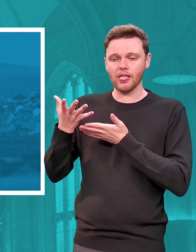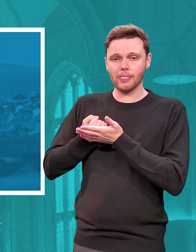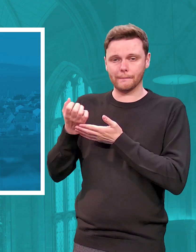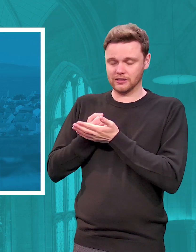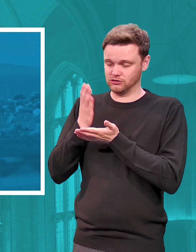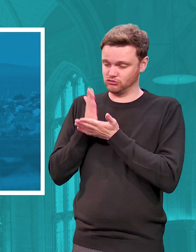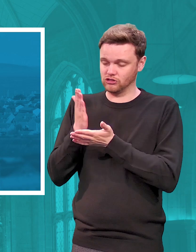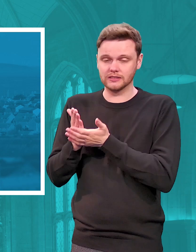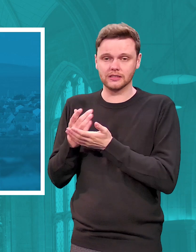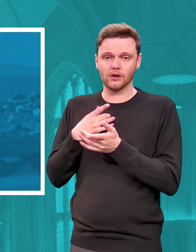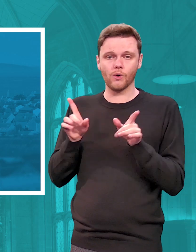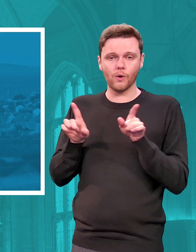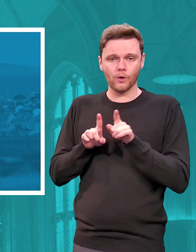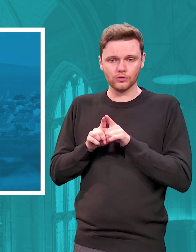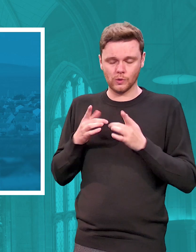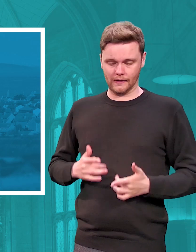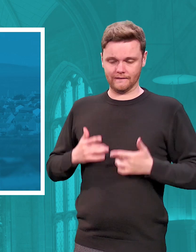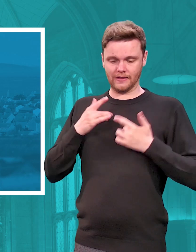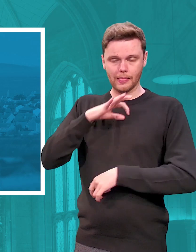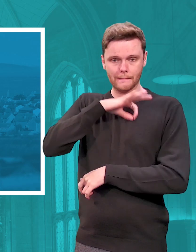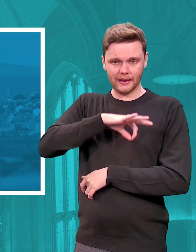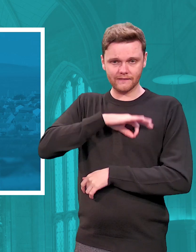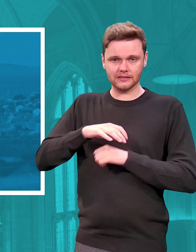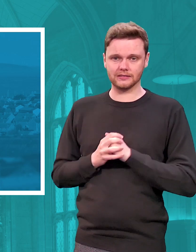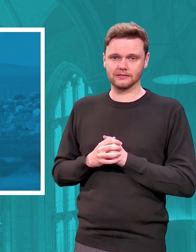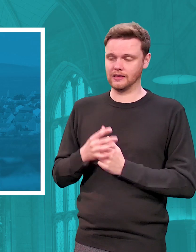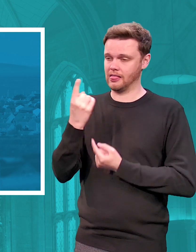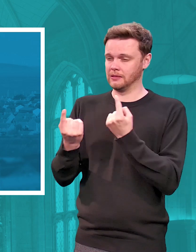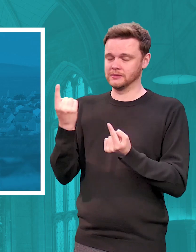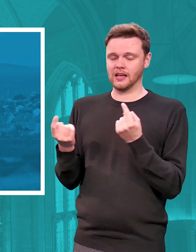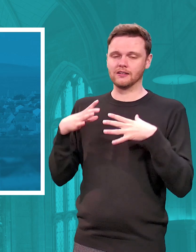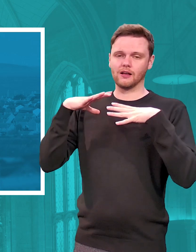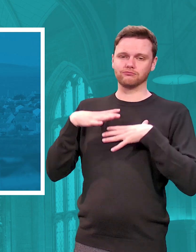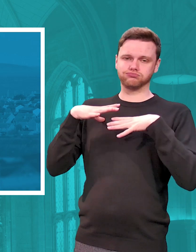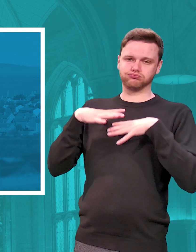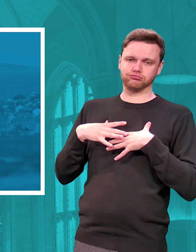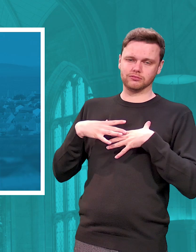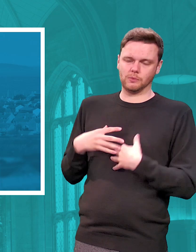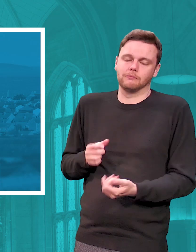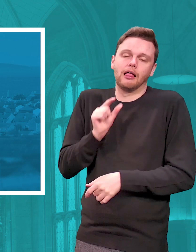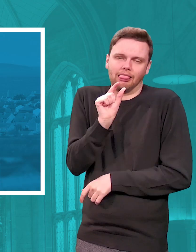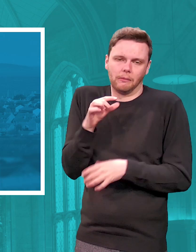will also feel the benefits. They can sleep easy, well, at least a little easier